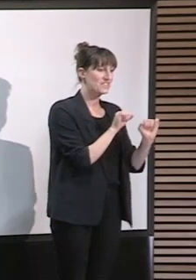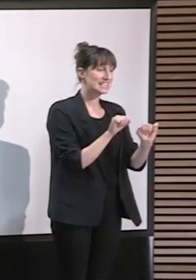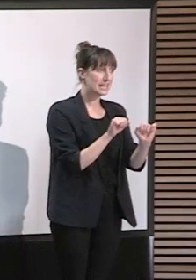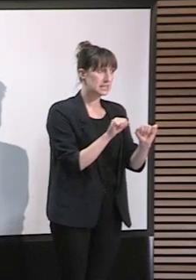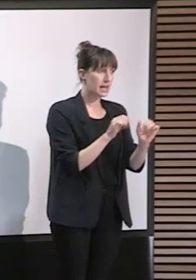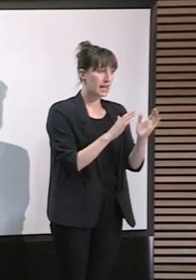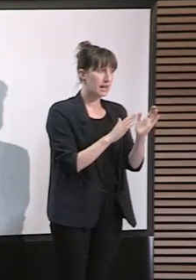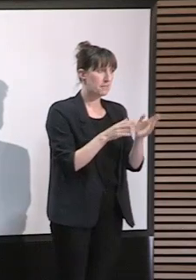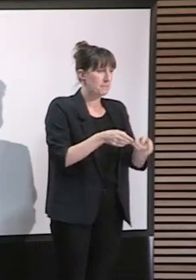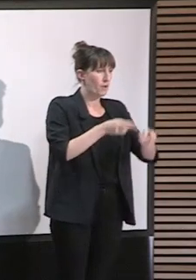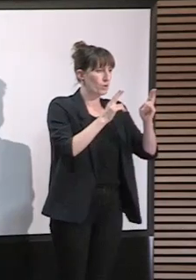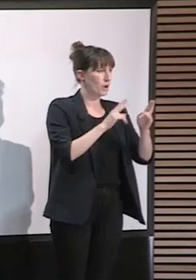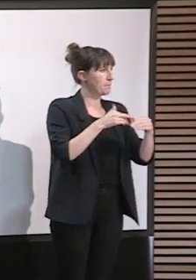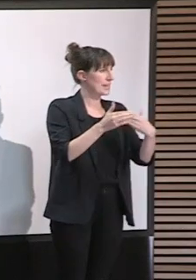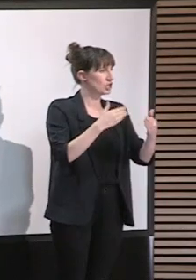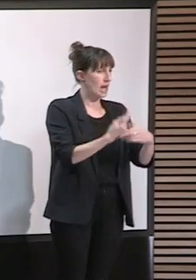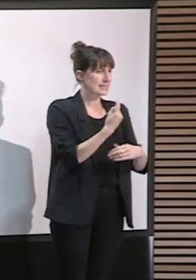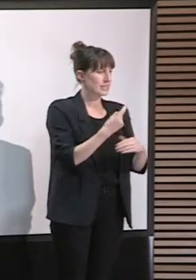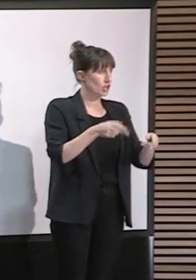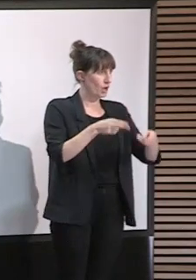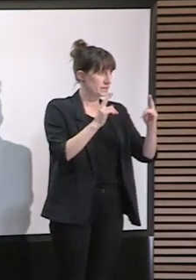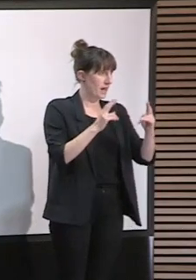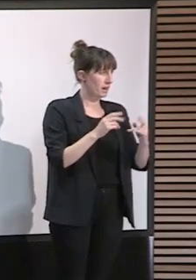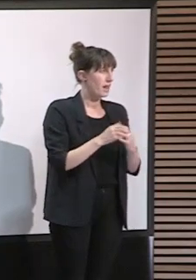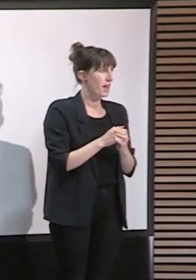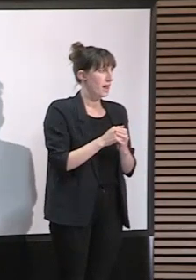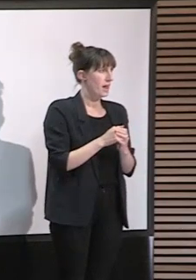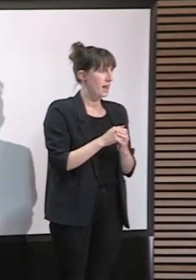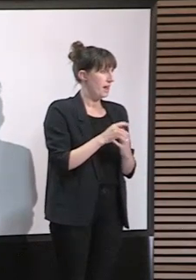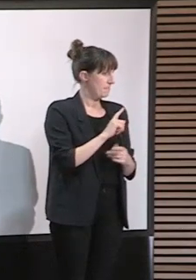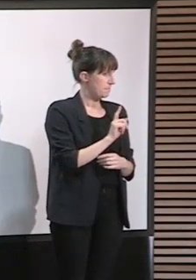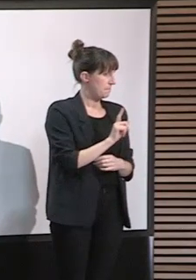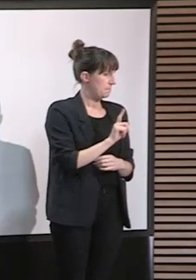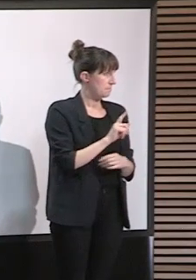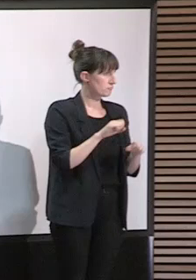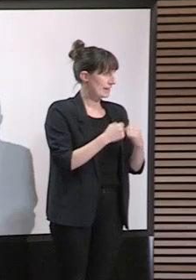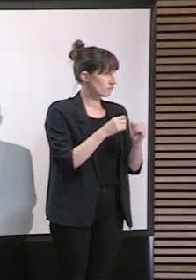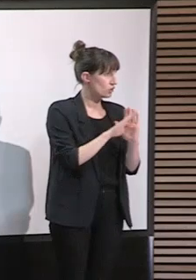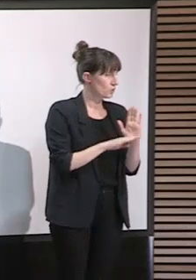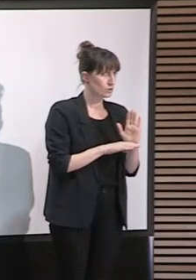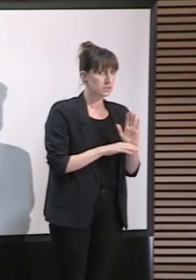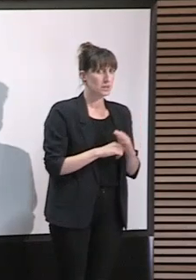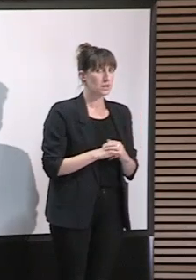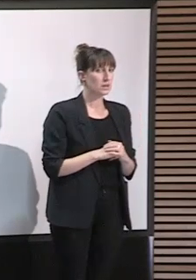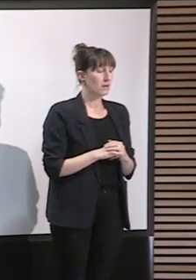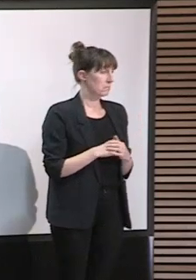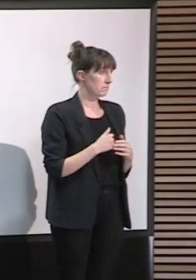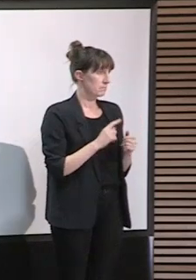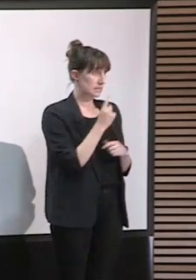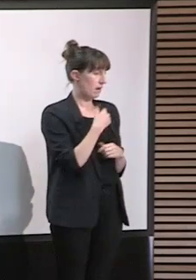someone in MIQ? I have not heard anything about that to date.